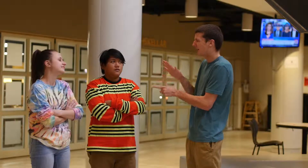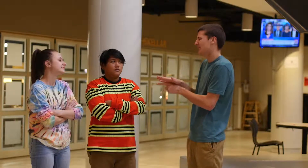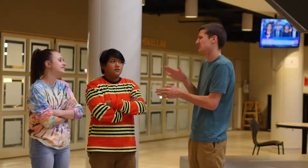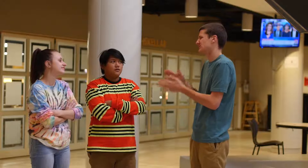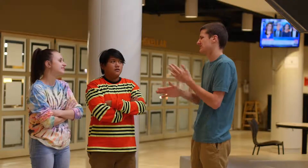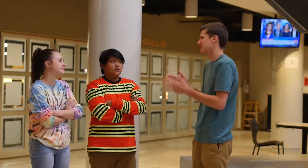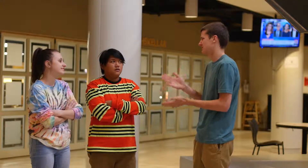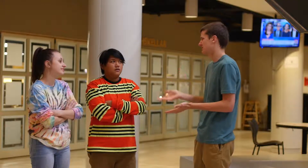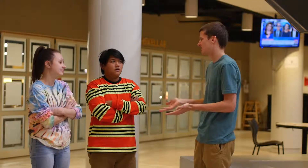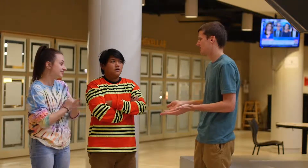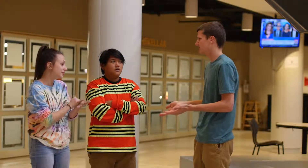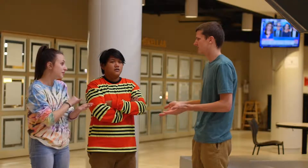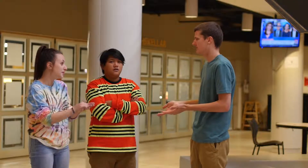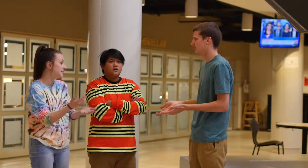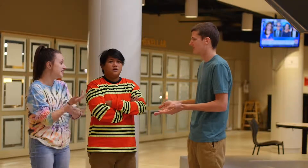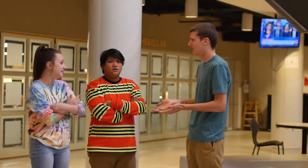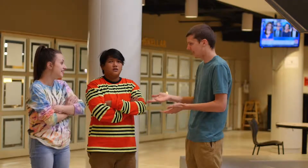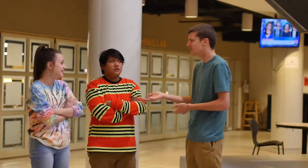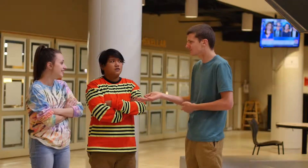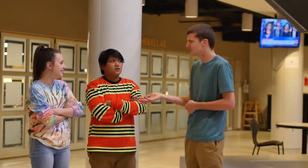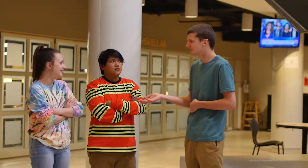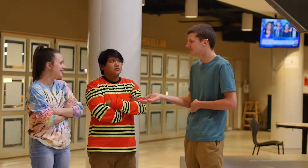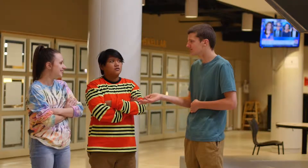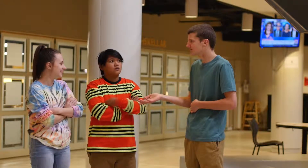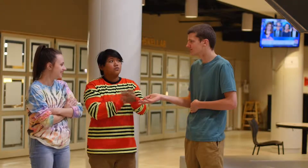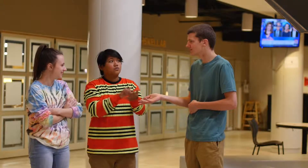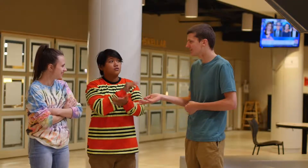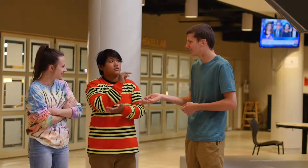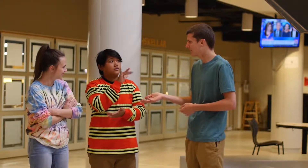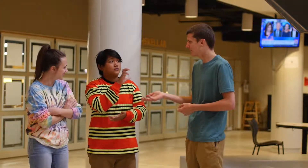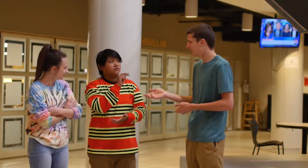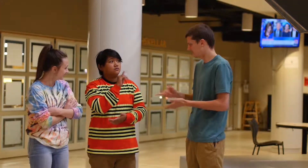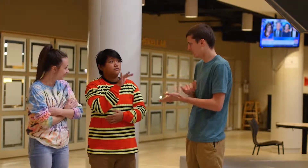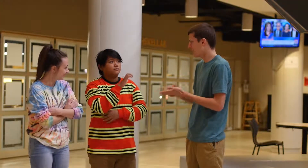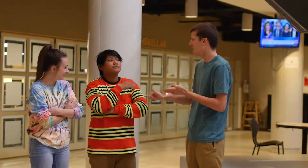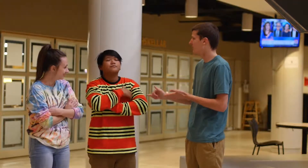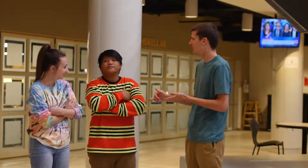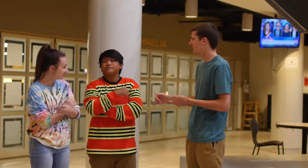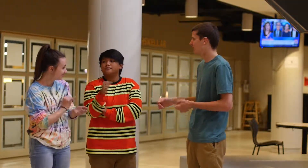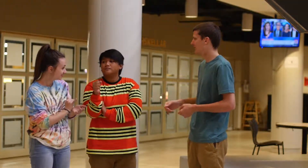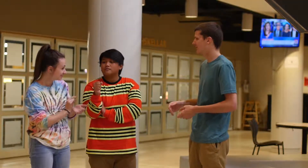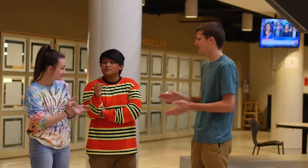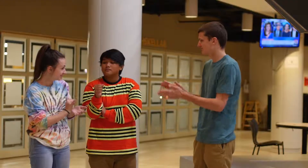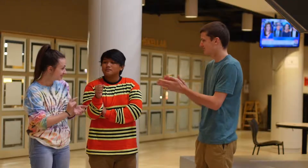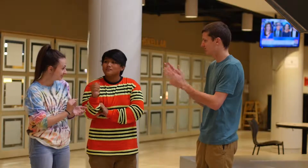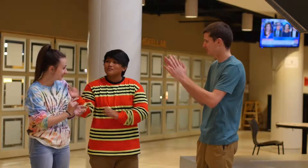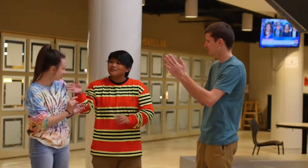It's a popular city. New York? You're getting closer... New York City? Yes. Yeah, it's NYC.